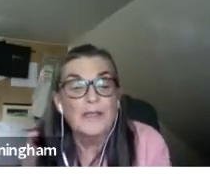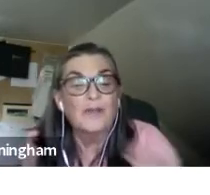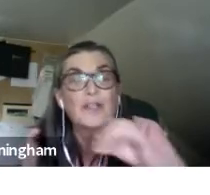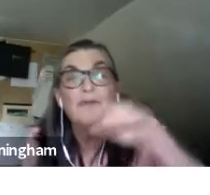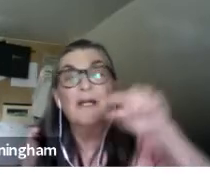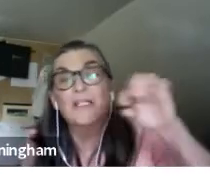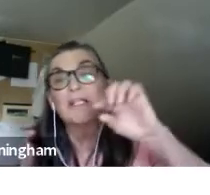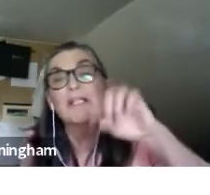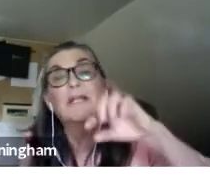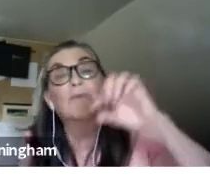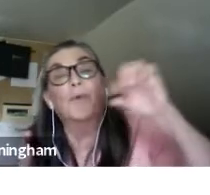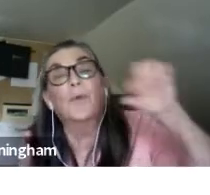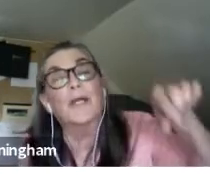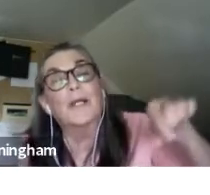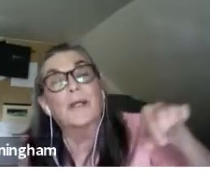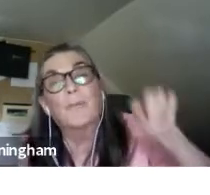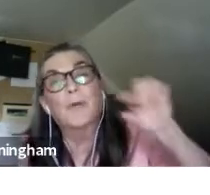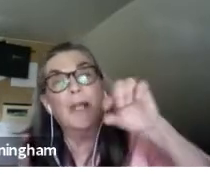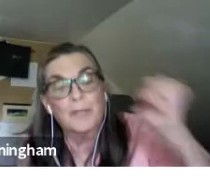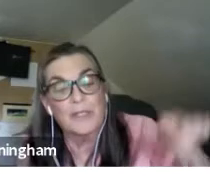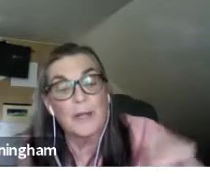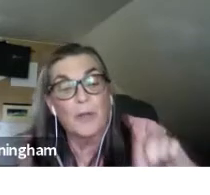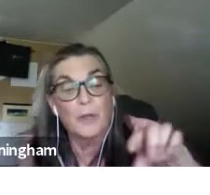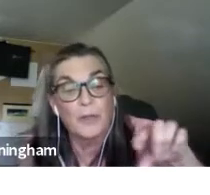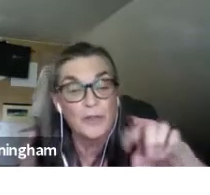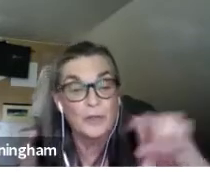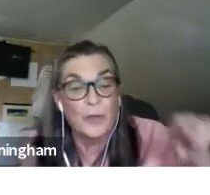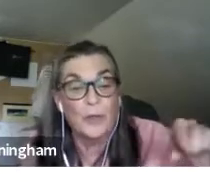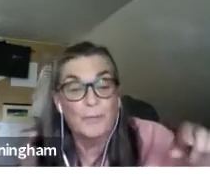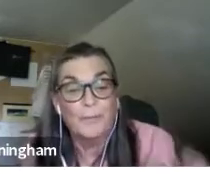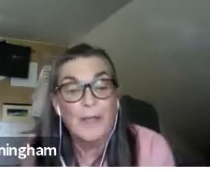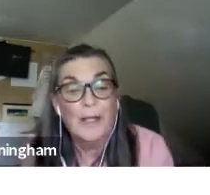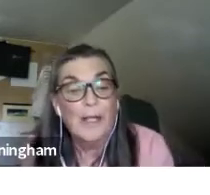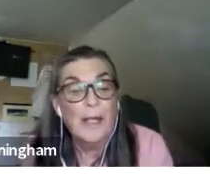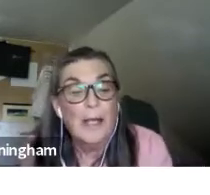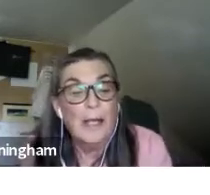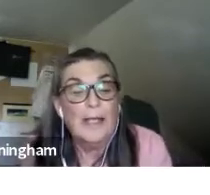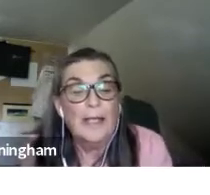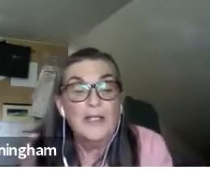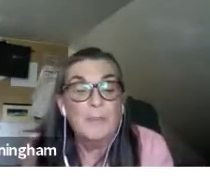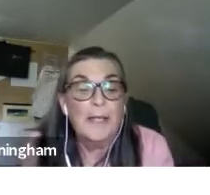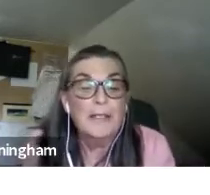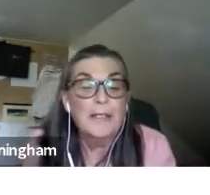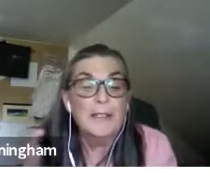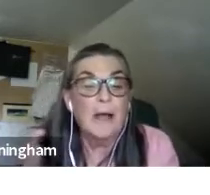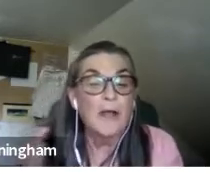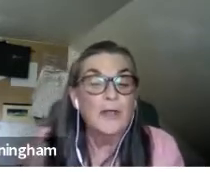devices. For a ring perhaps a double circle. Depending on your